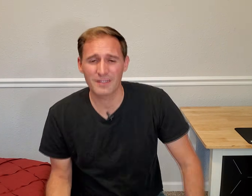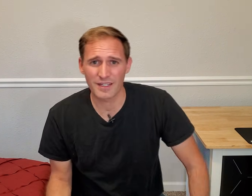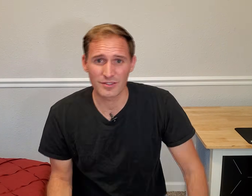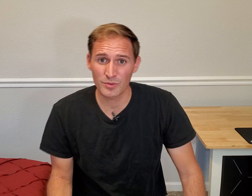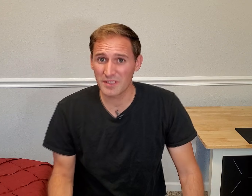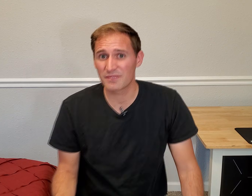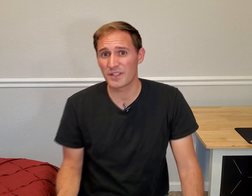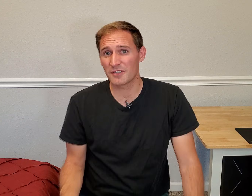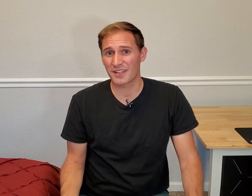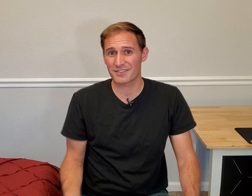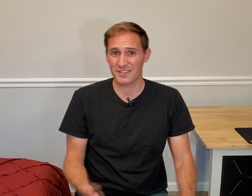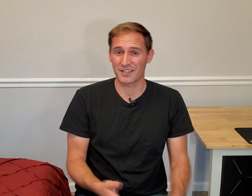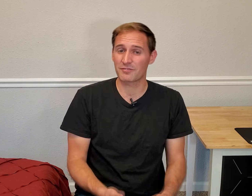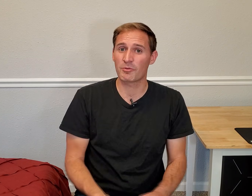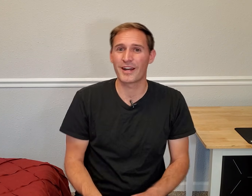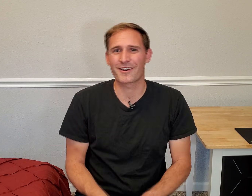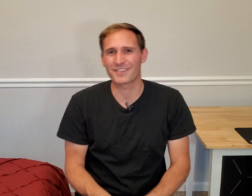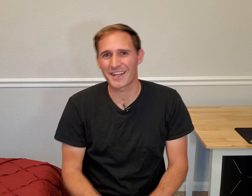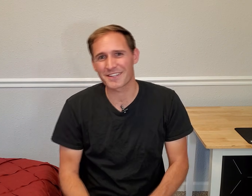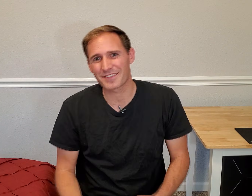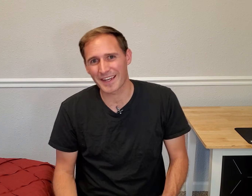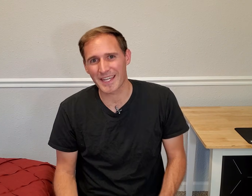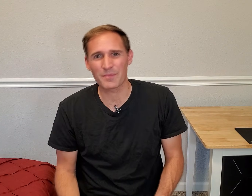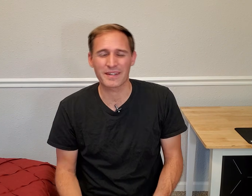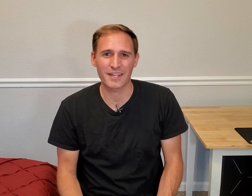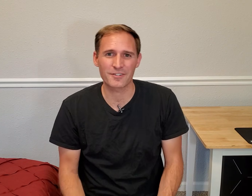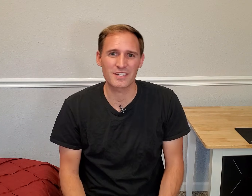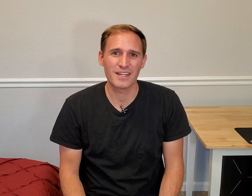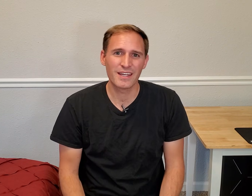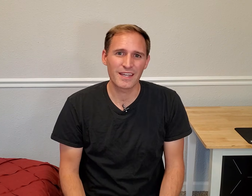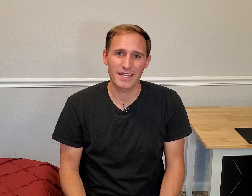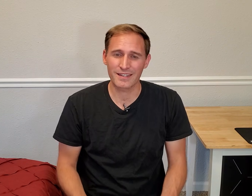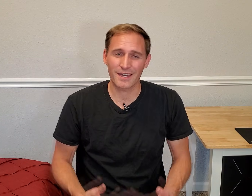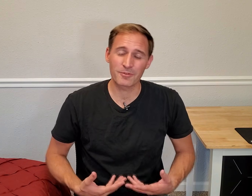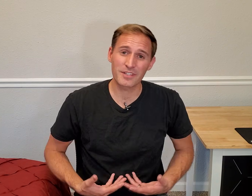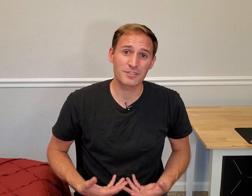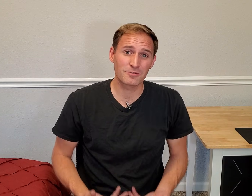doing these videos actually does require a lot of time and energy and I really do